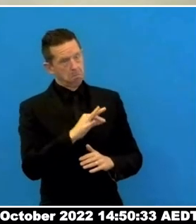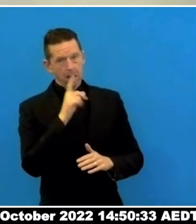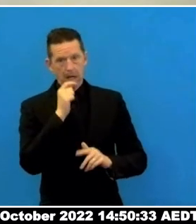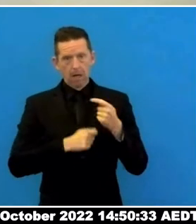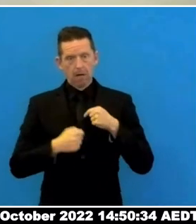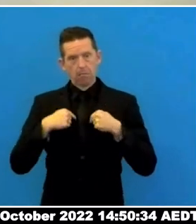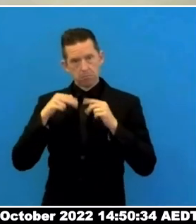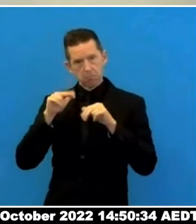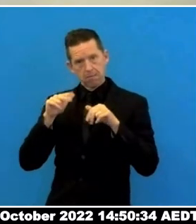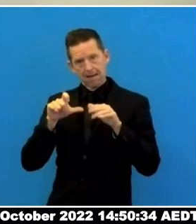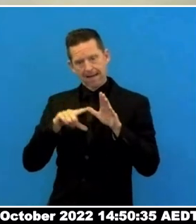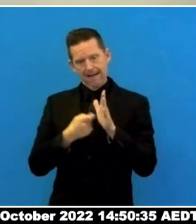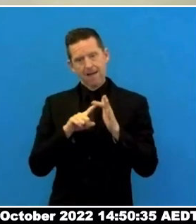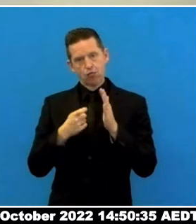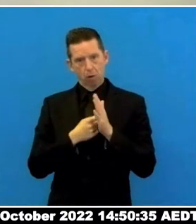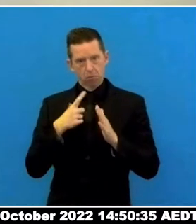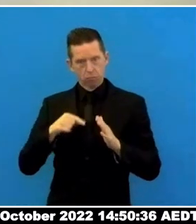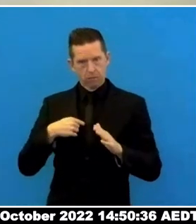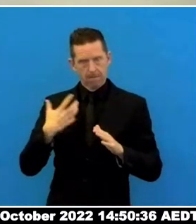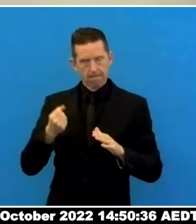because I'm also required to work.